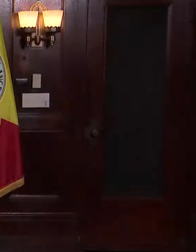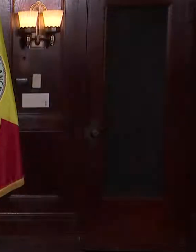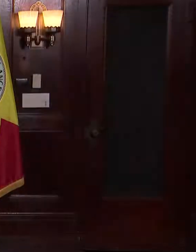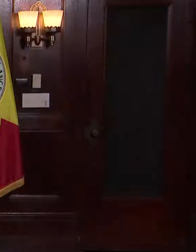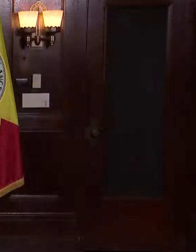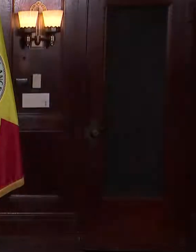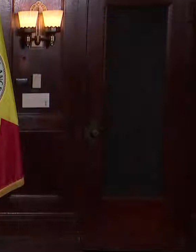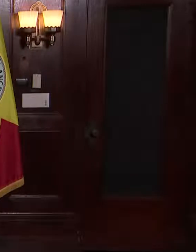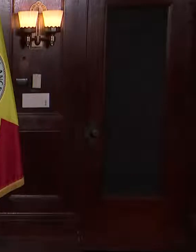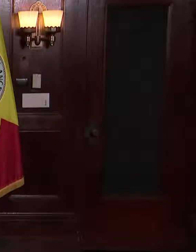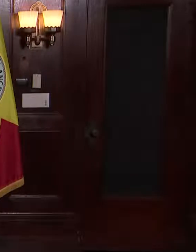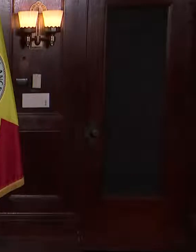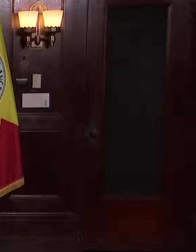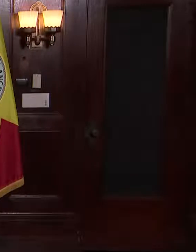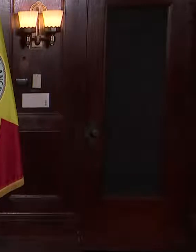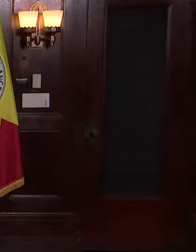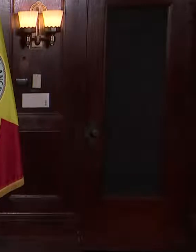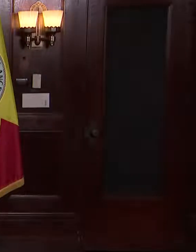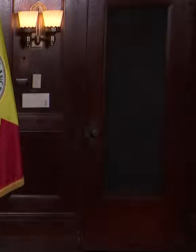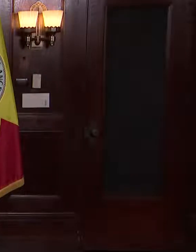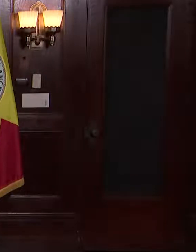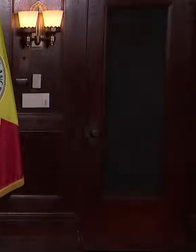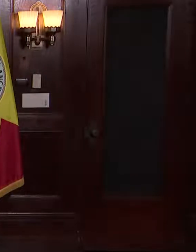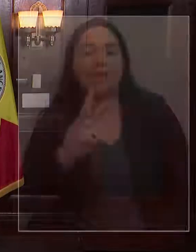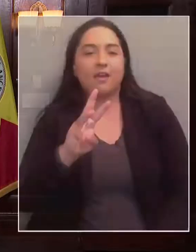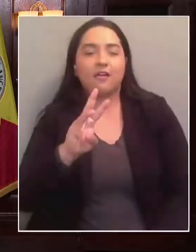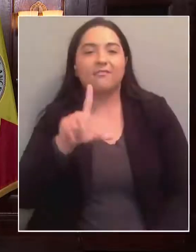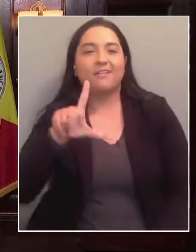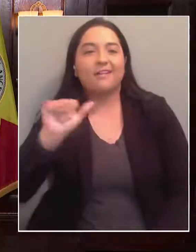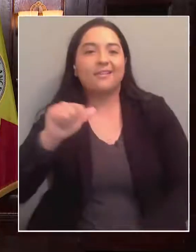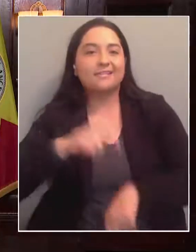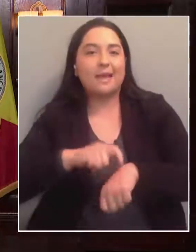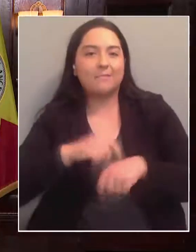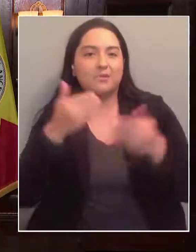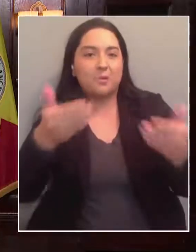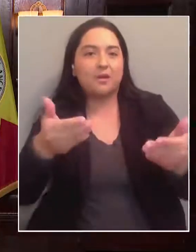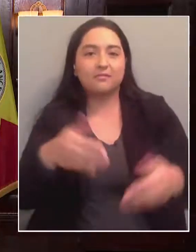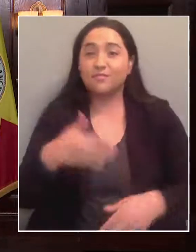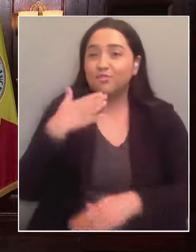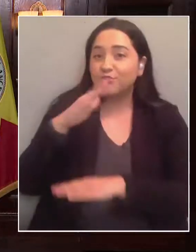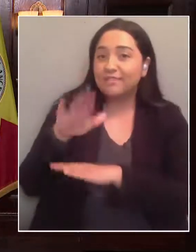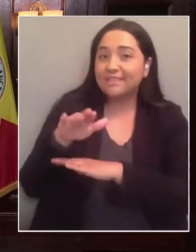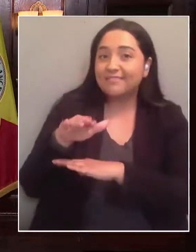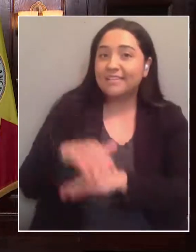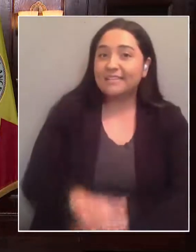QUESTION COMES FROM MAYA LOU FROM THE LOS ANGELES TIMES. Mayor Garcetti: GOOD EVENING, MAYA.